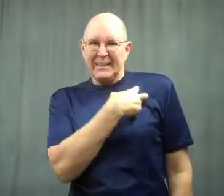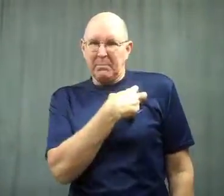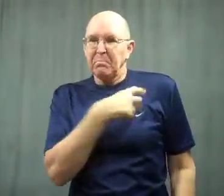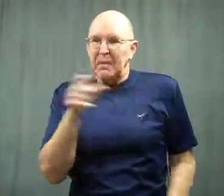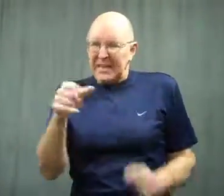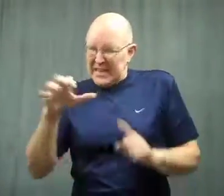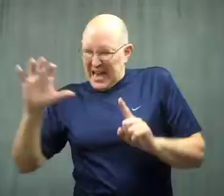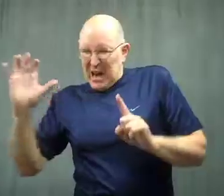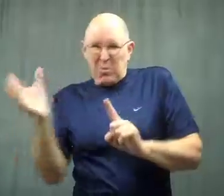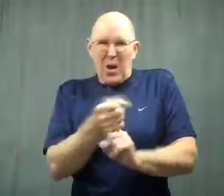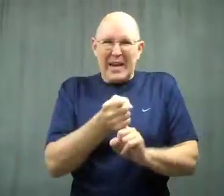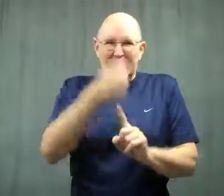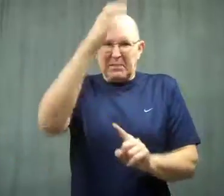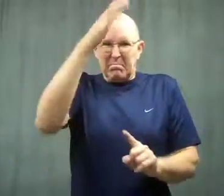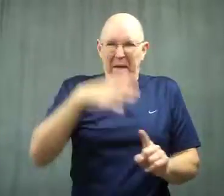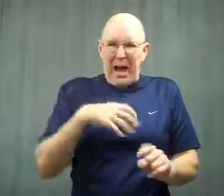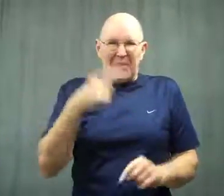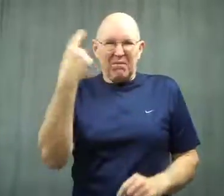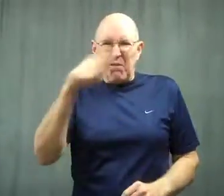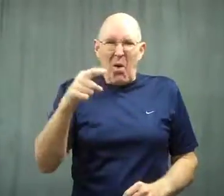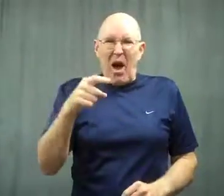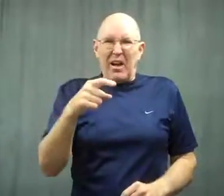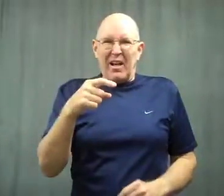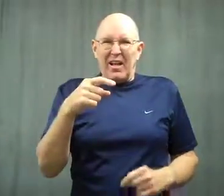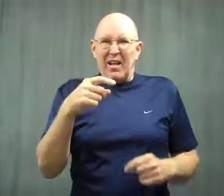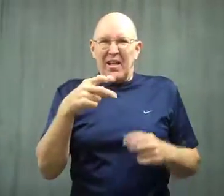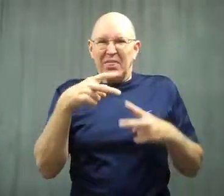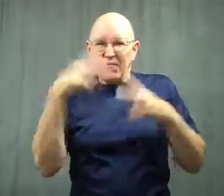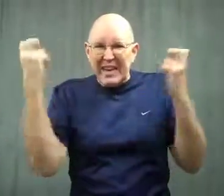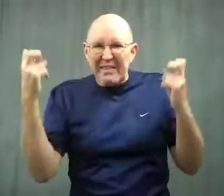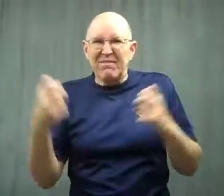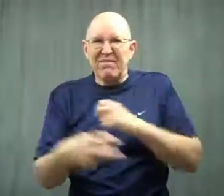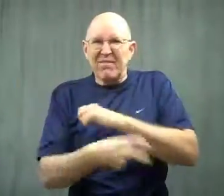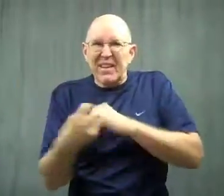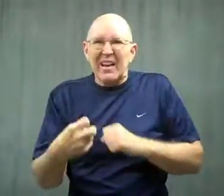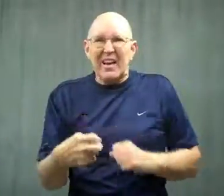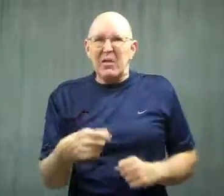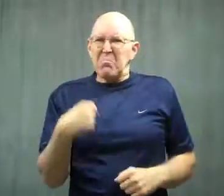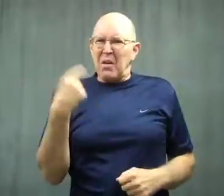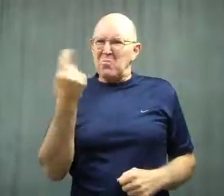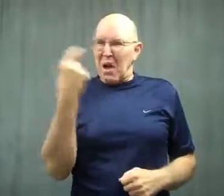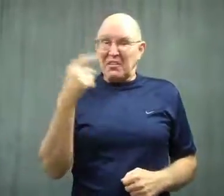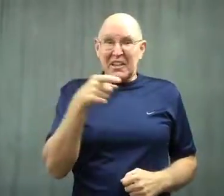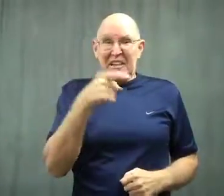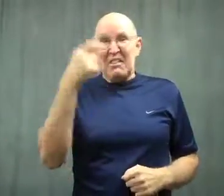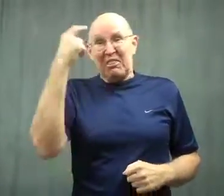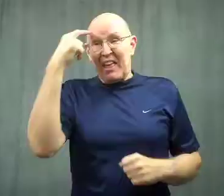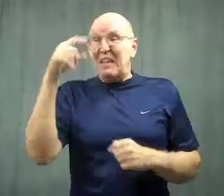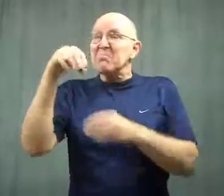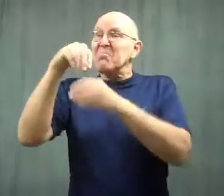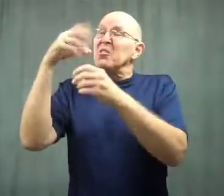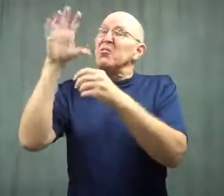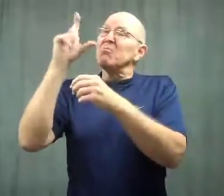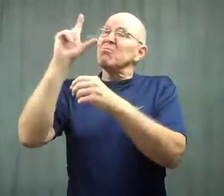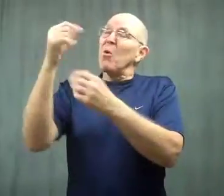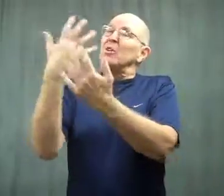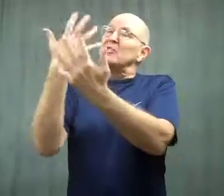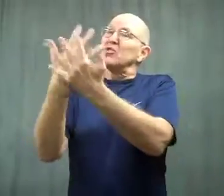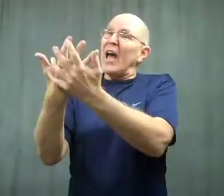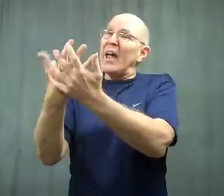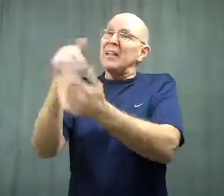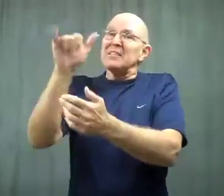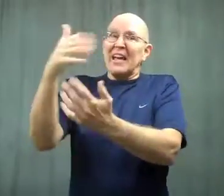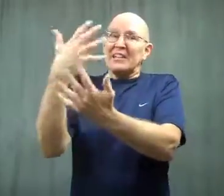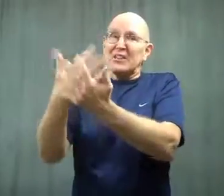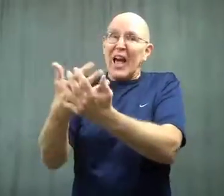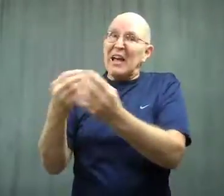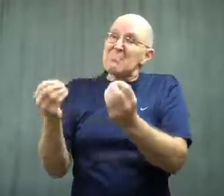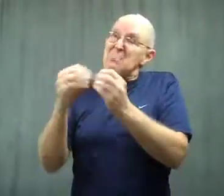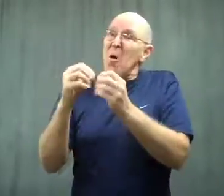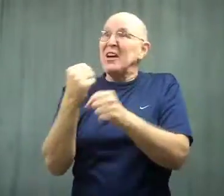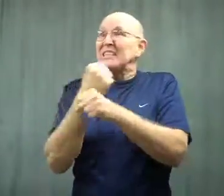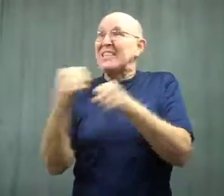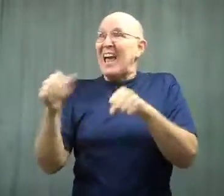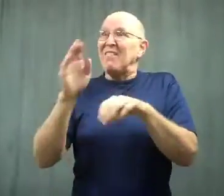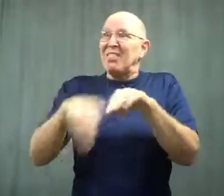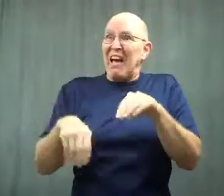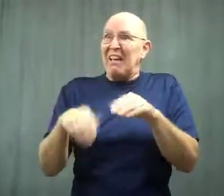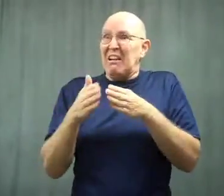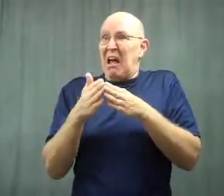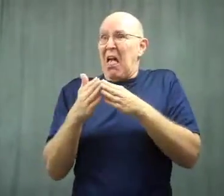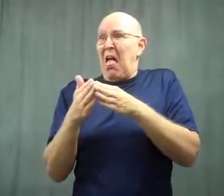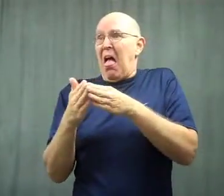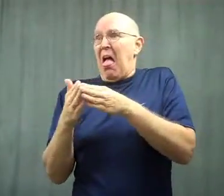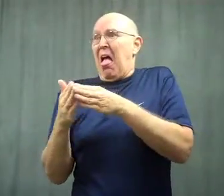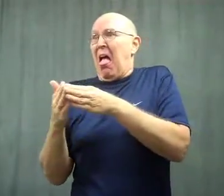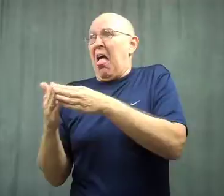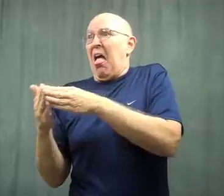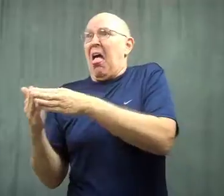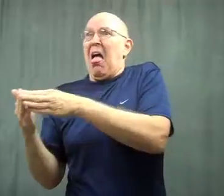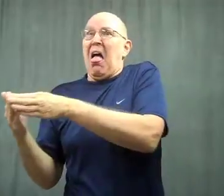The man was arrested for theft.